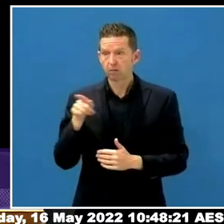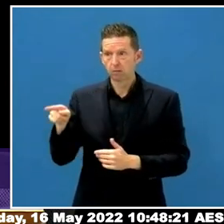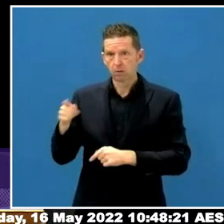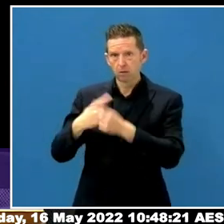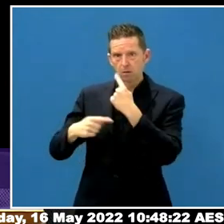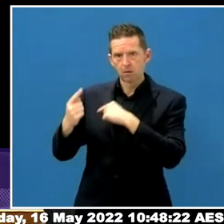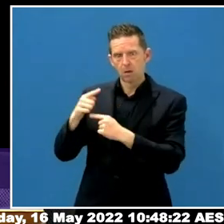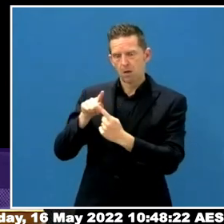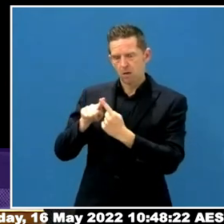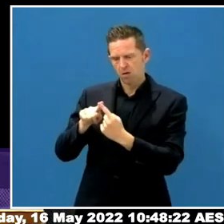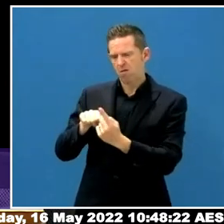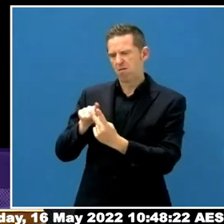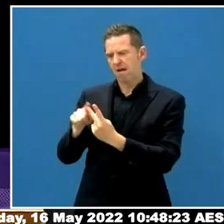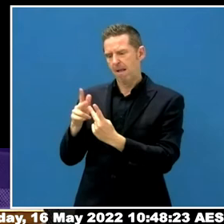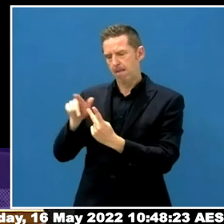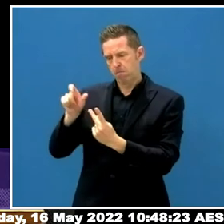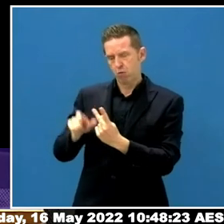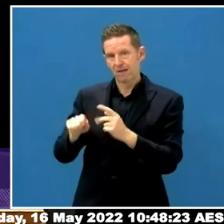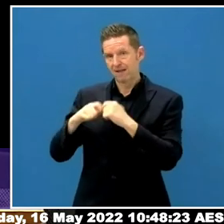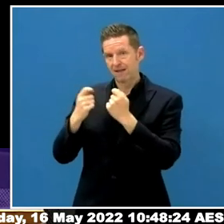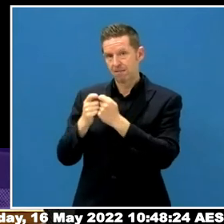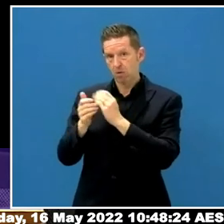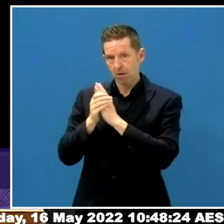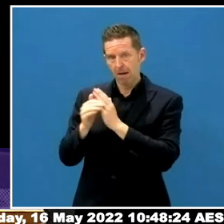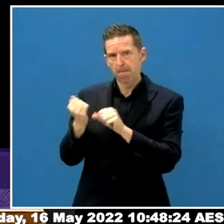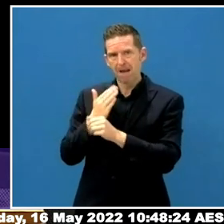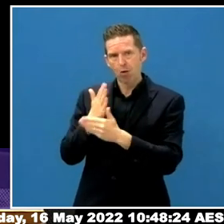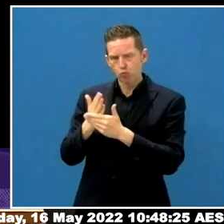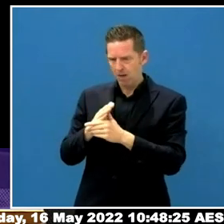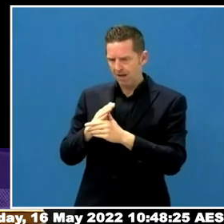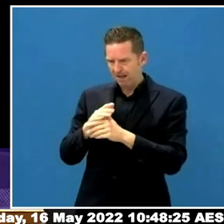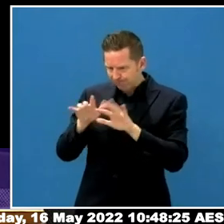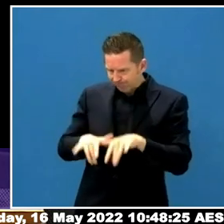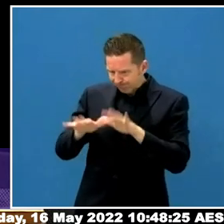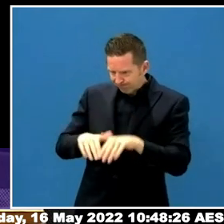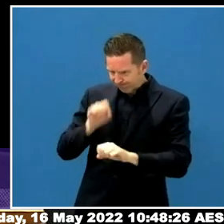trying to ensure all the participants' documentation was complete.